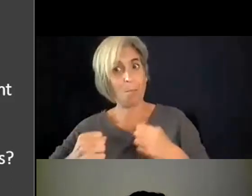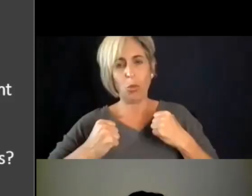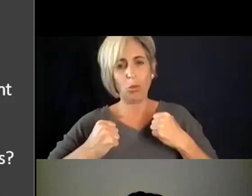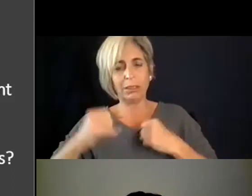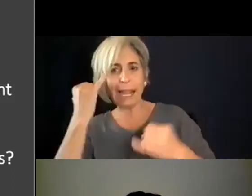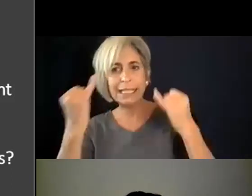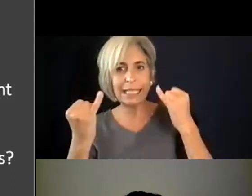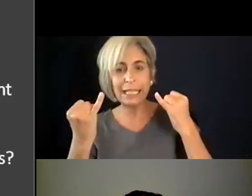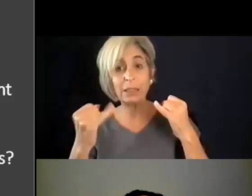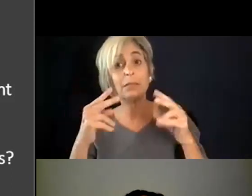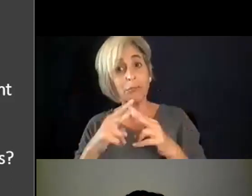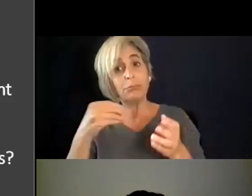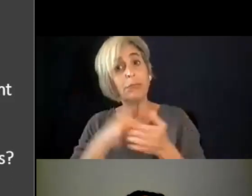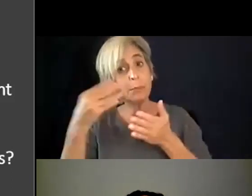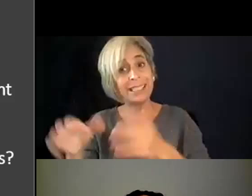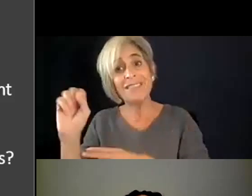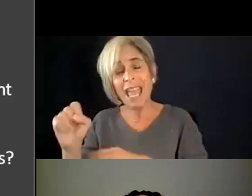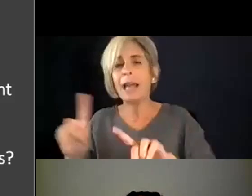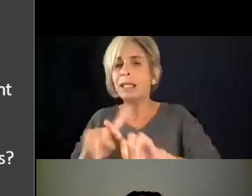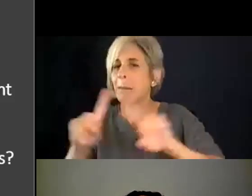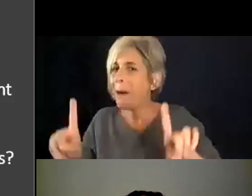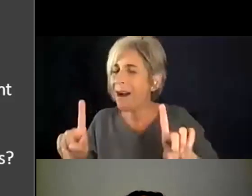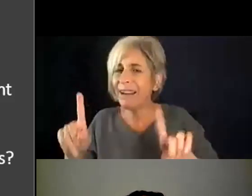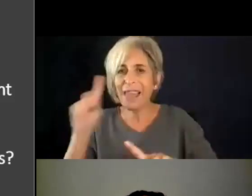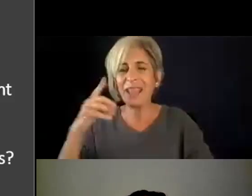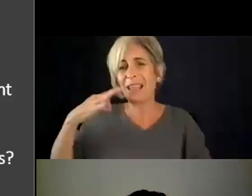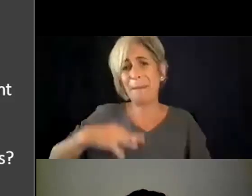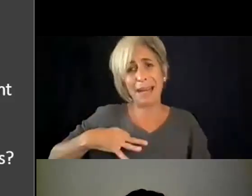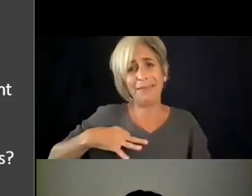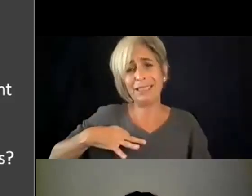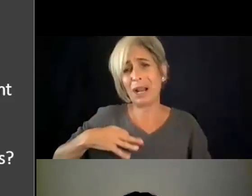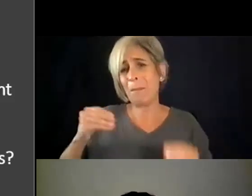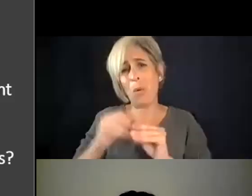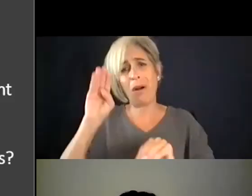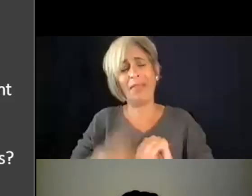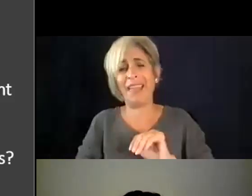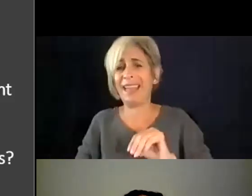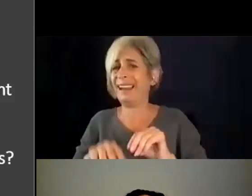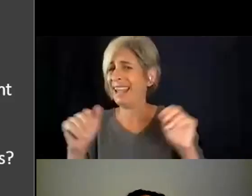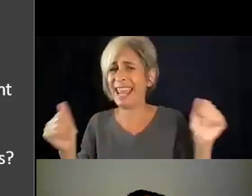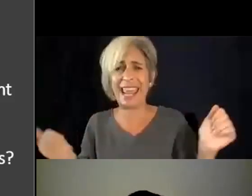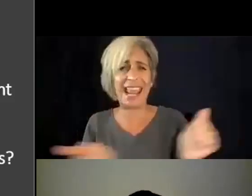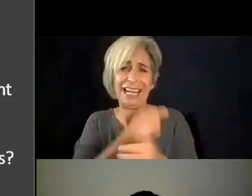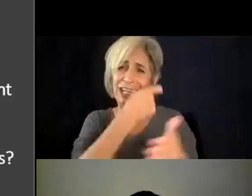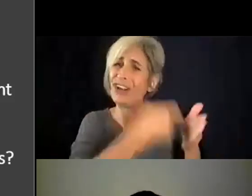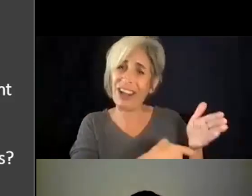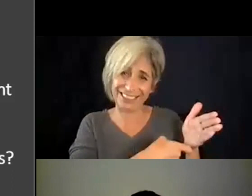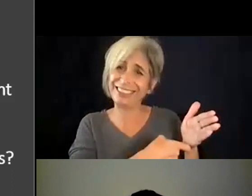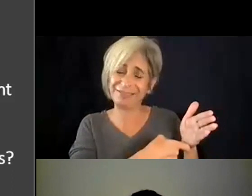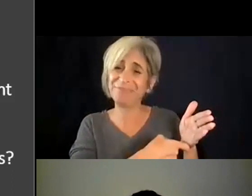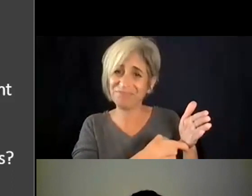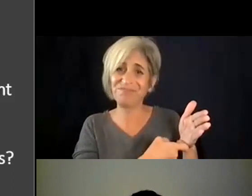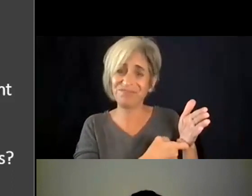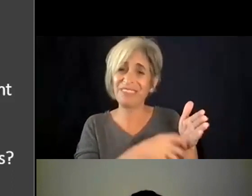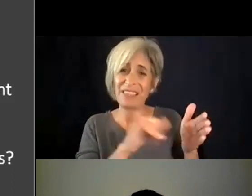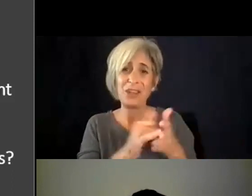but I think the benefits outweigh any costs that you may